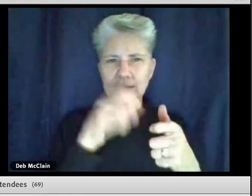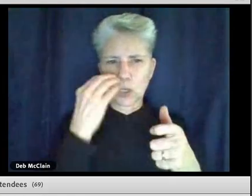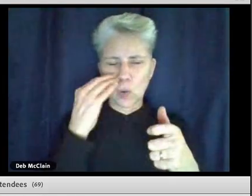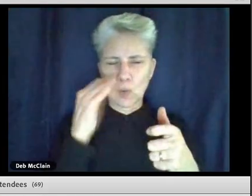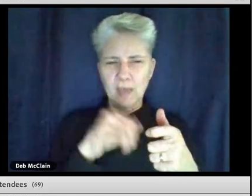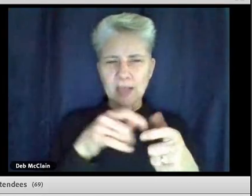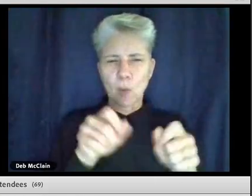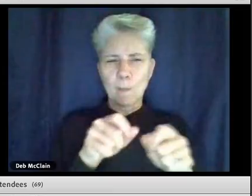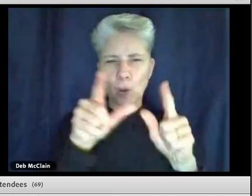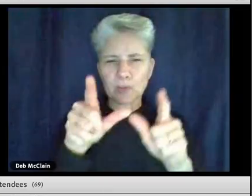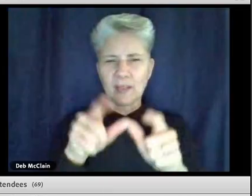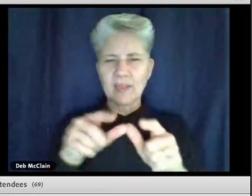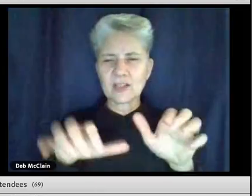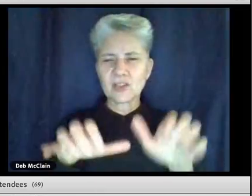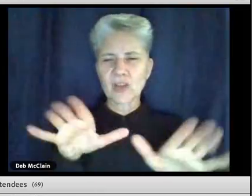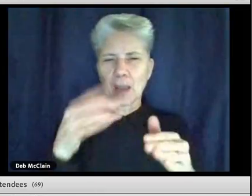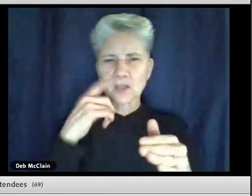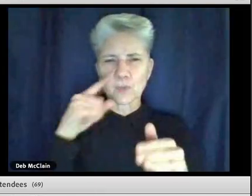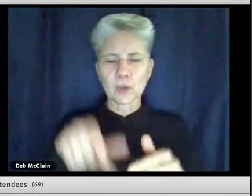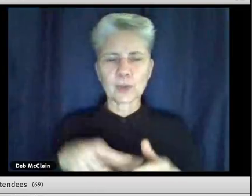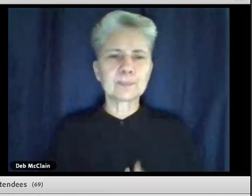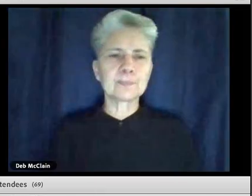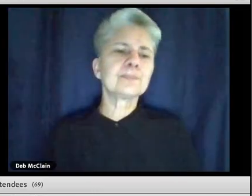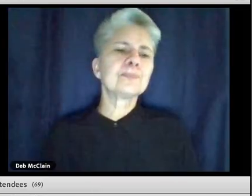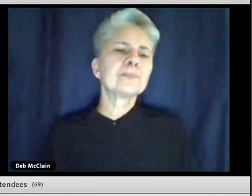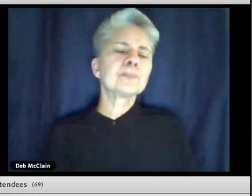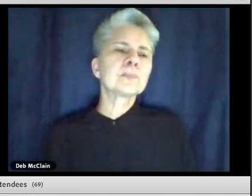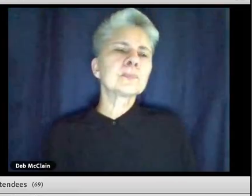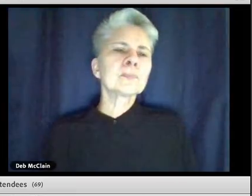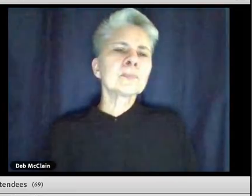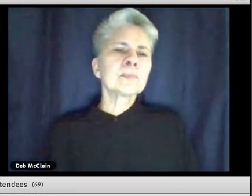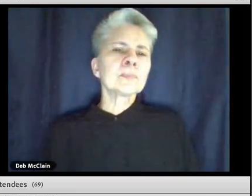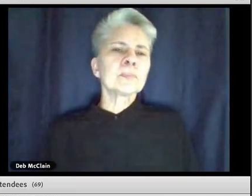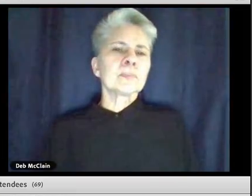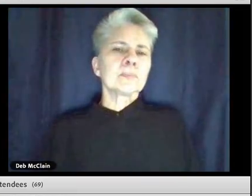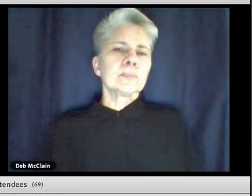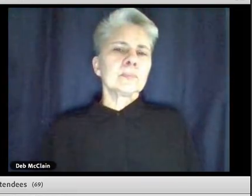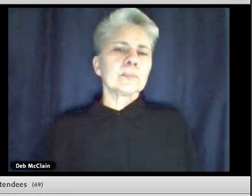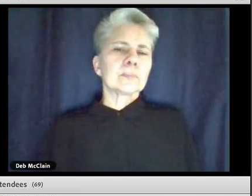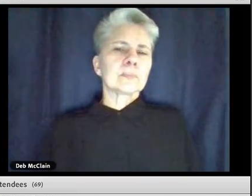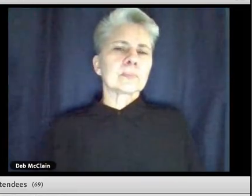because I know that a lot of this is filling up fast, so let me post this in the chat box for you.